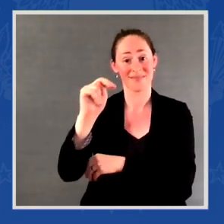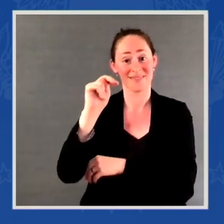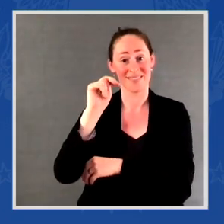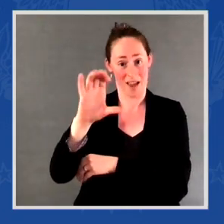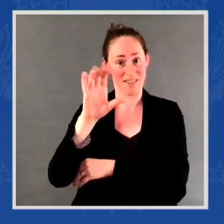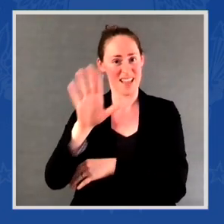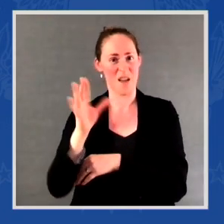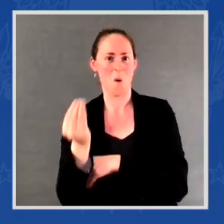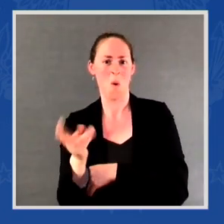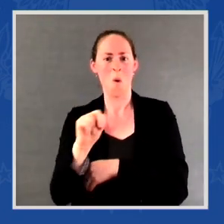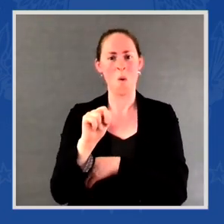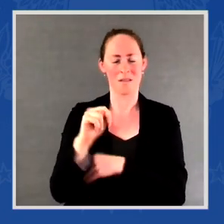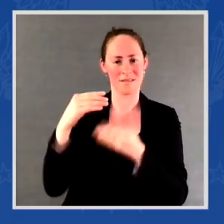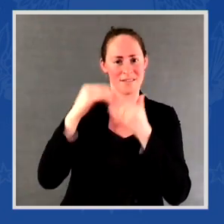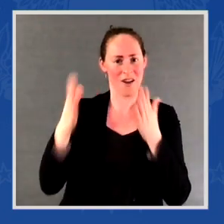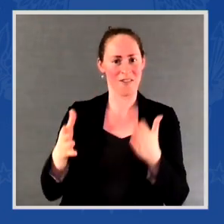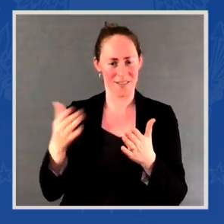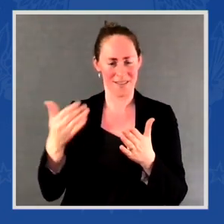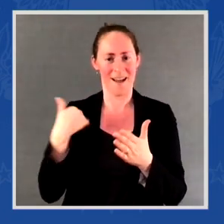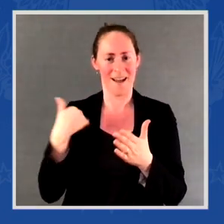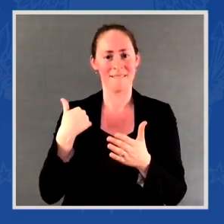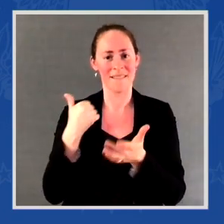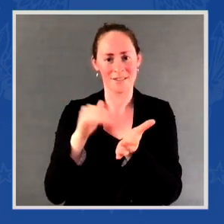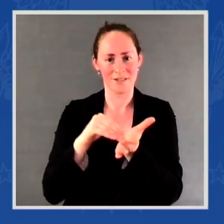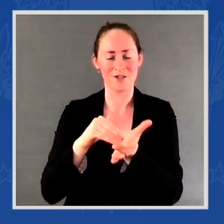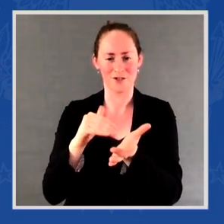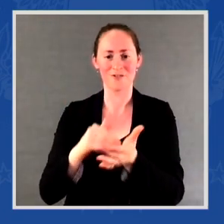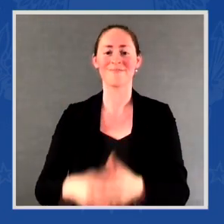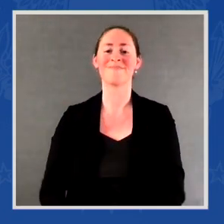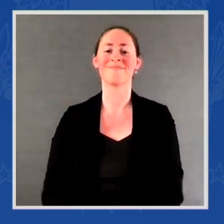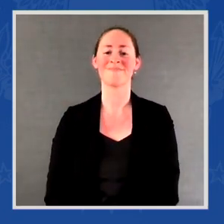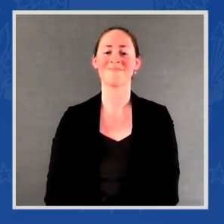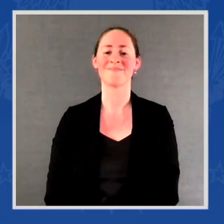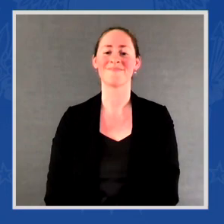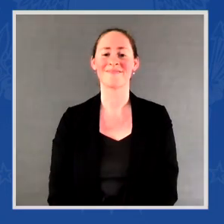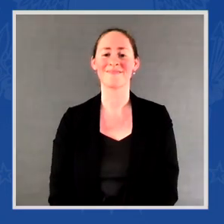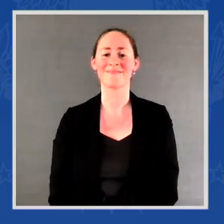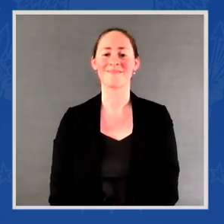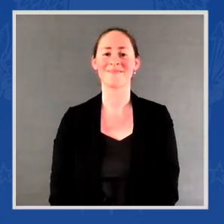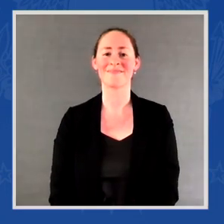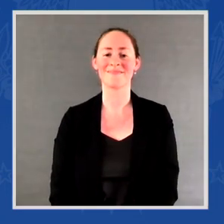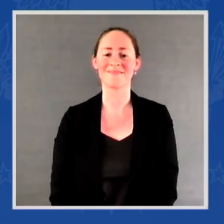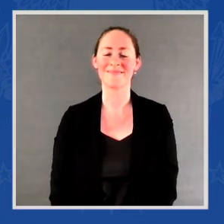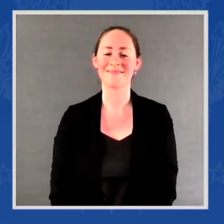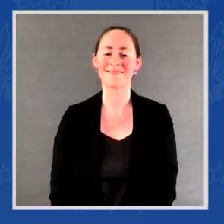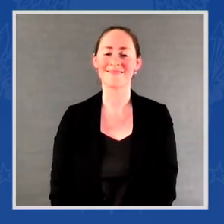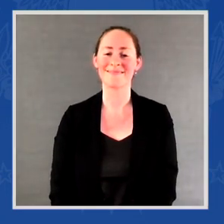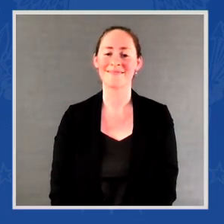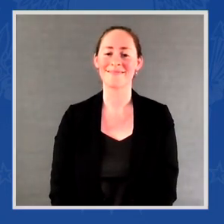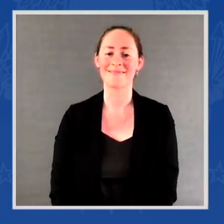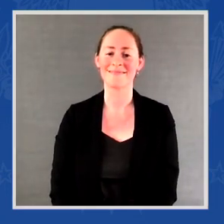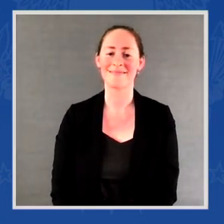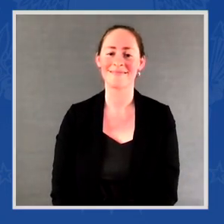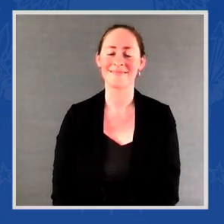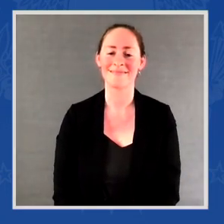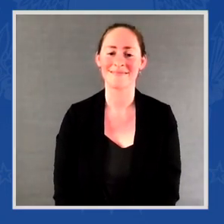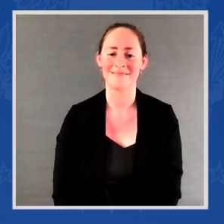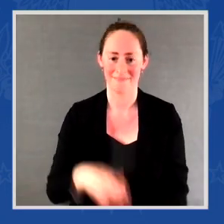you know, from Hurdle Mills, just about an hour north from here. She's a scientist at NIH that I met several weeks ago